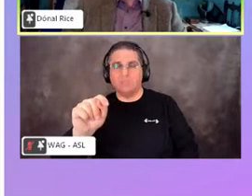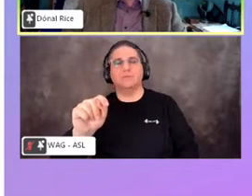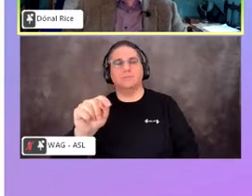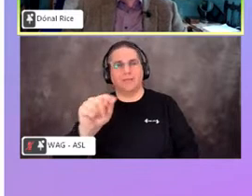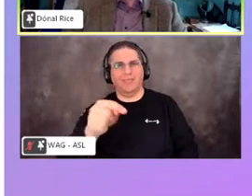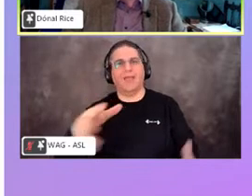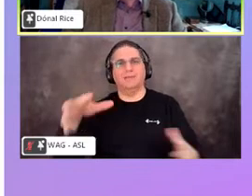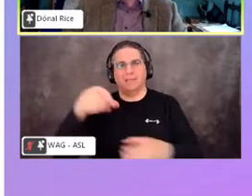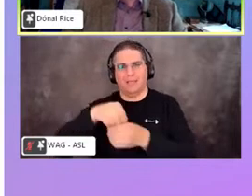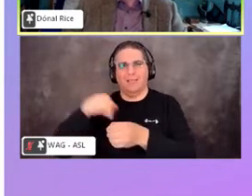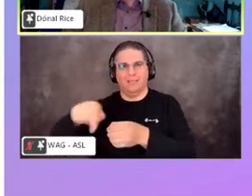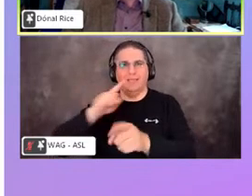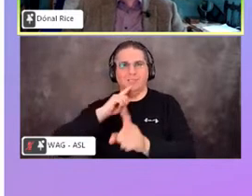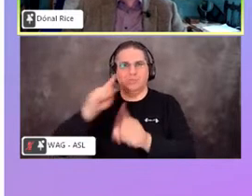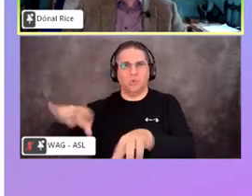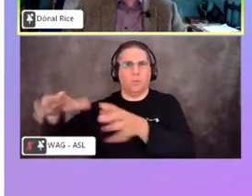as you see in the website.